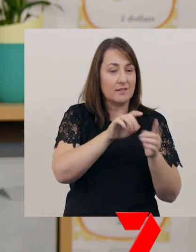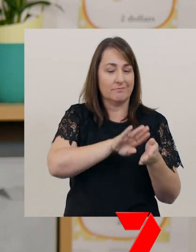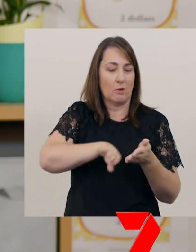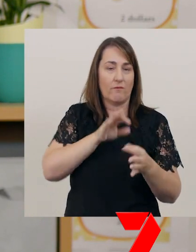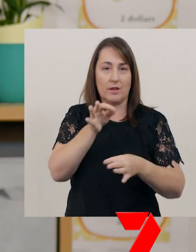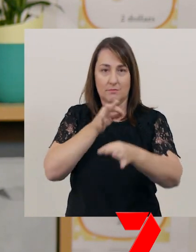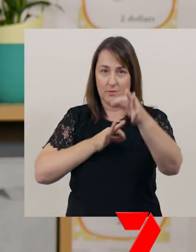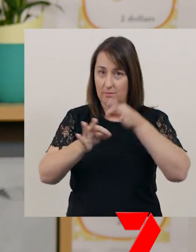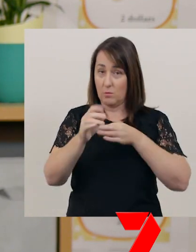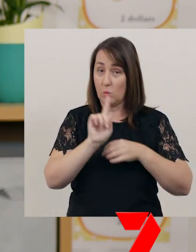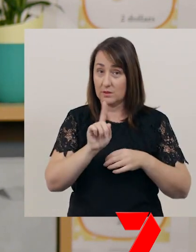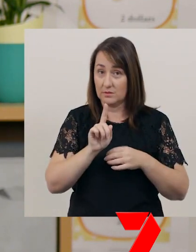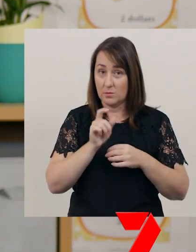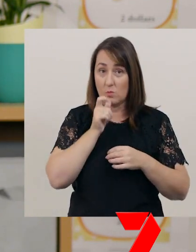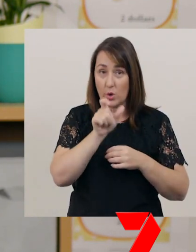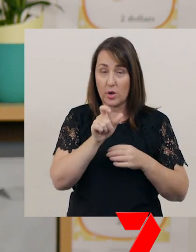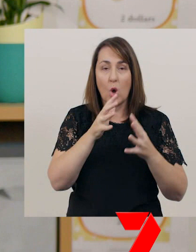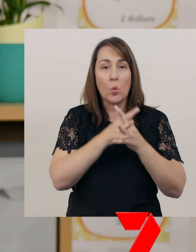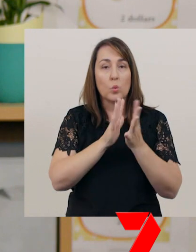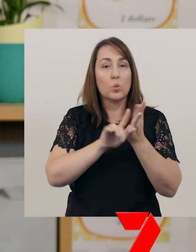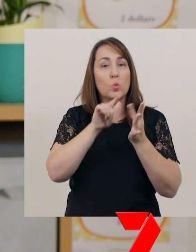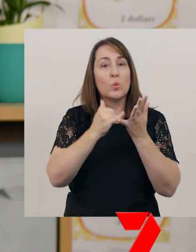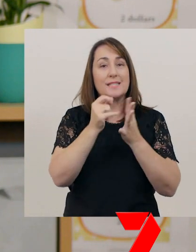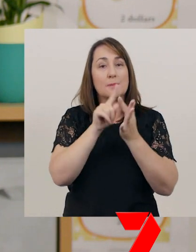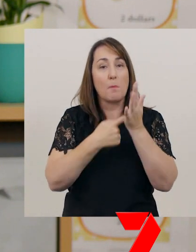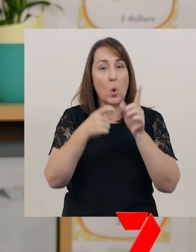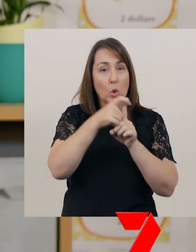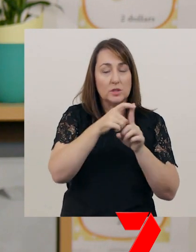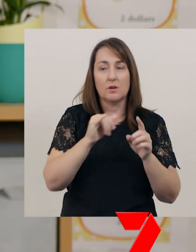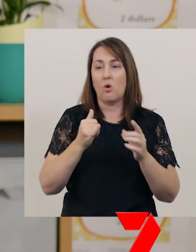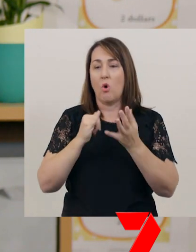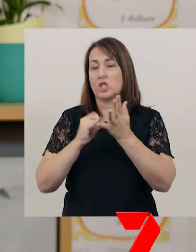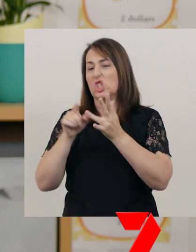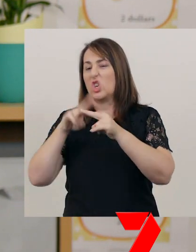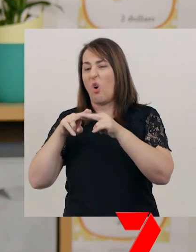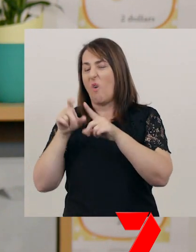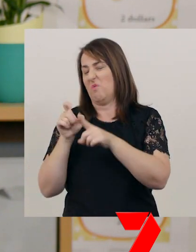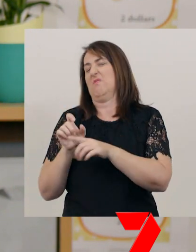by using ‘whispered', or 'scoffed' or 'snorted’.